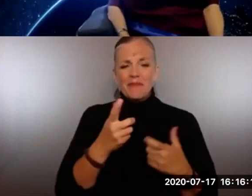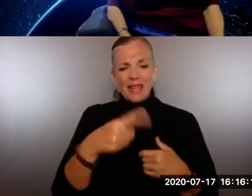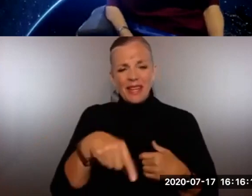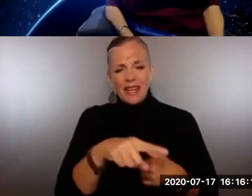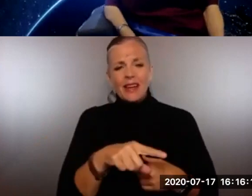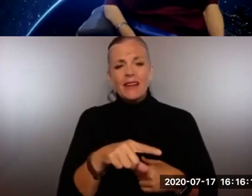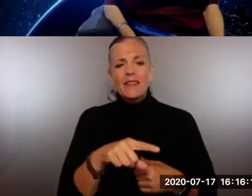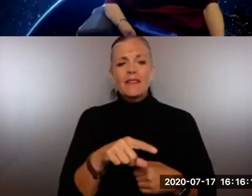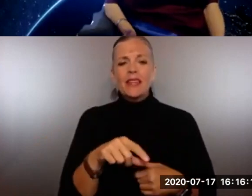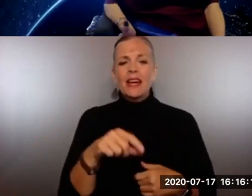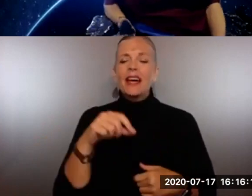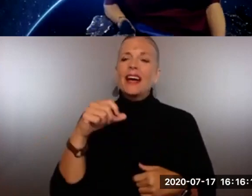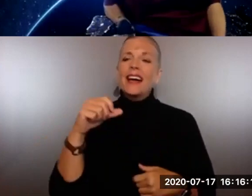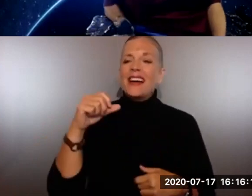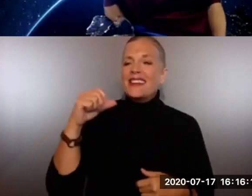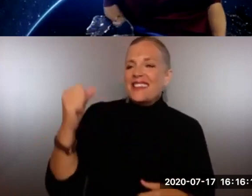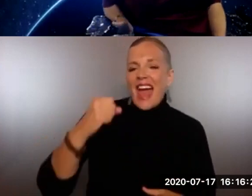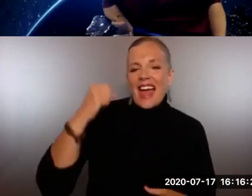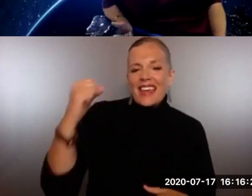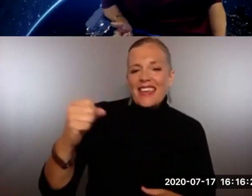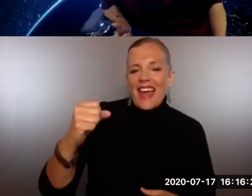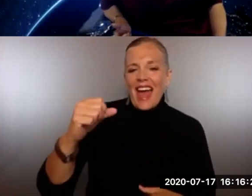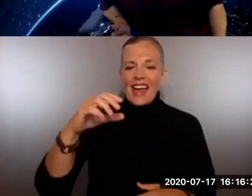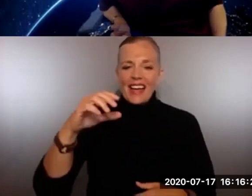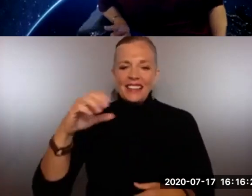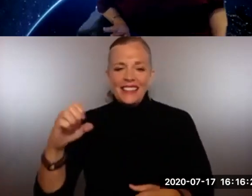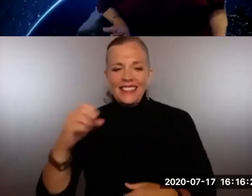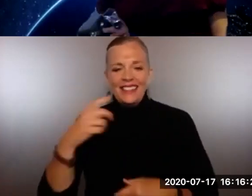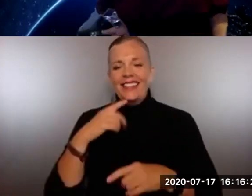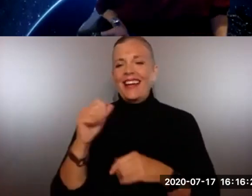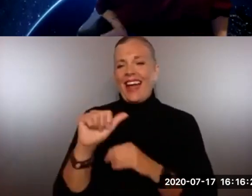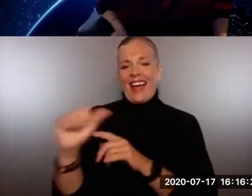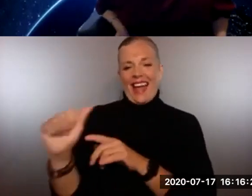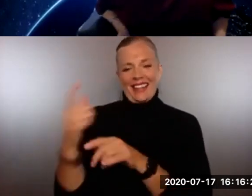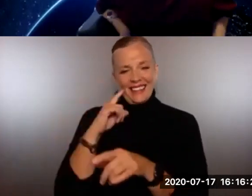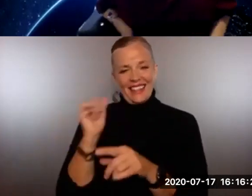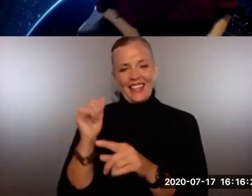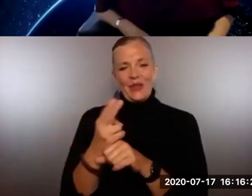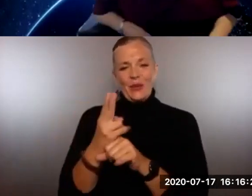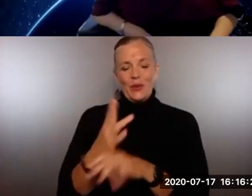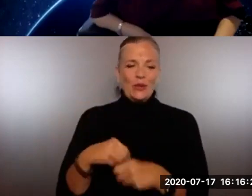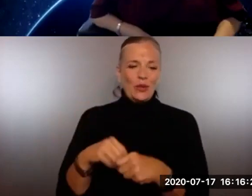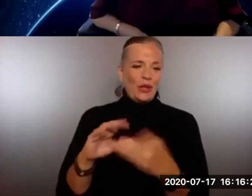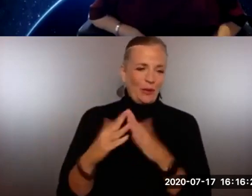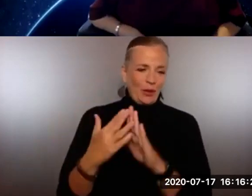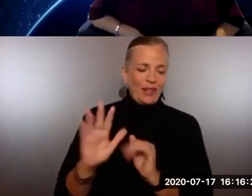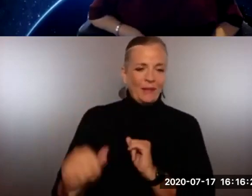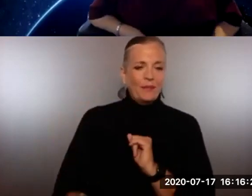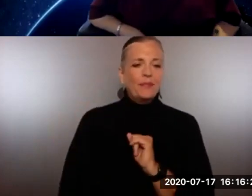I want to read you all a passage from page 152 on facing down negativity.